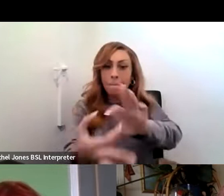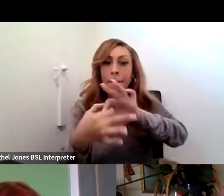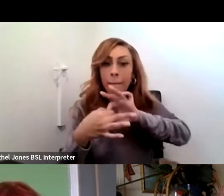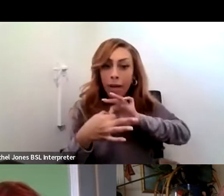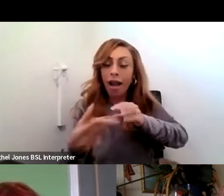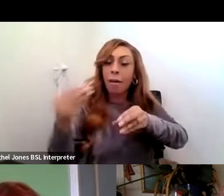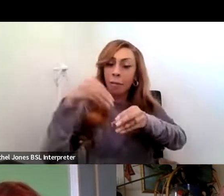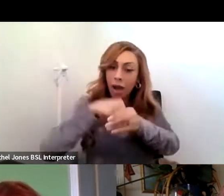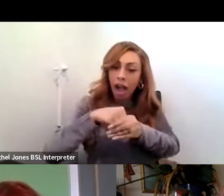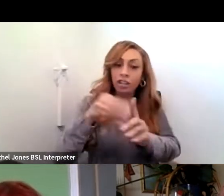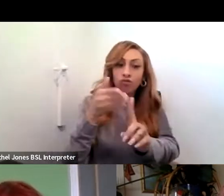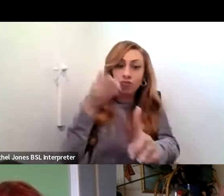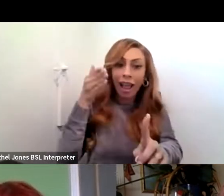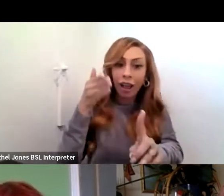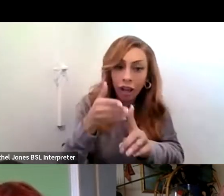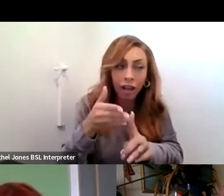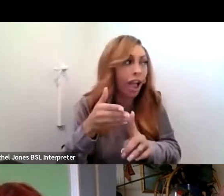being recognised, that we're all there together in that moment.